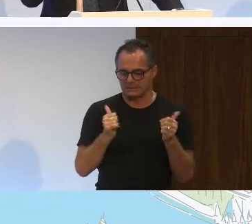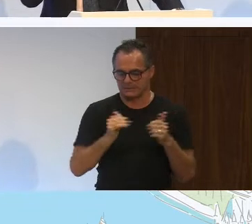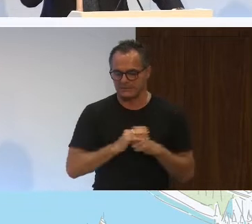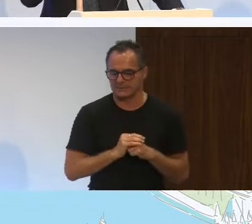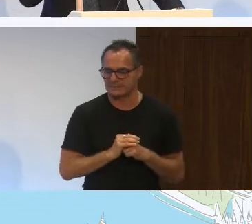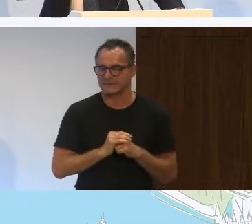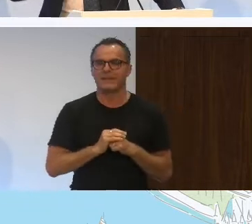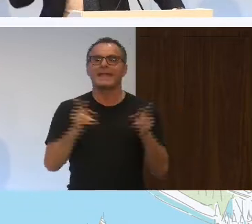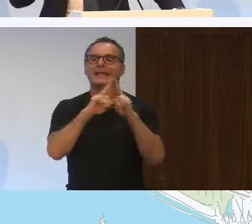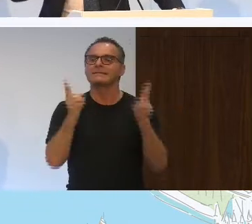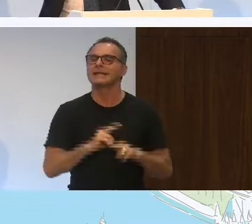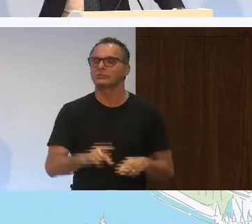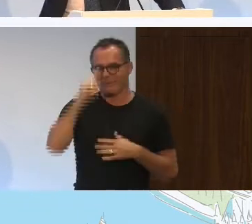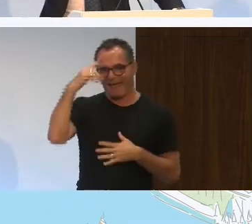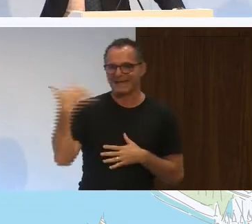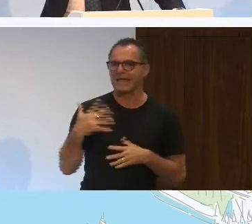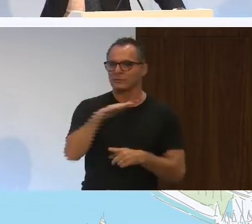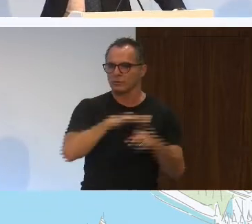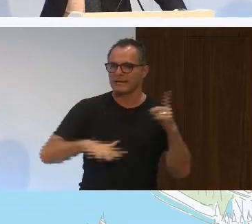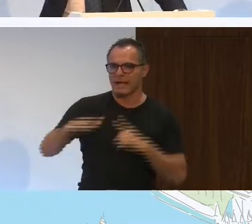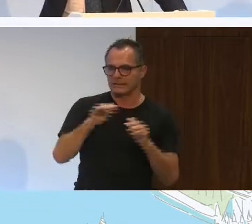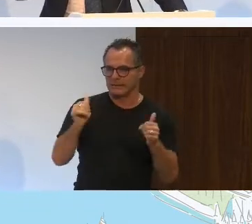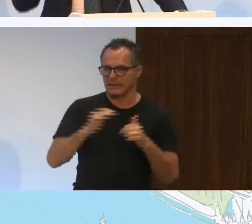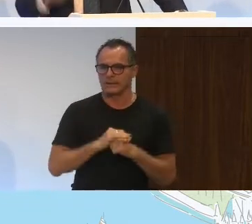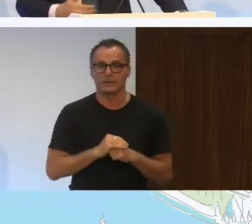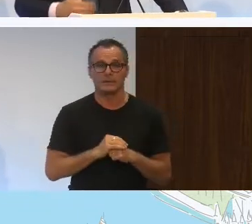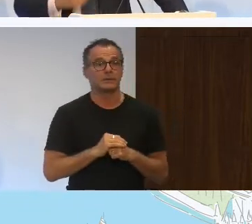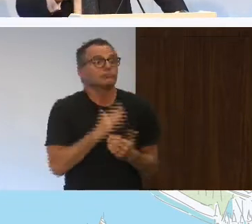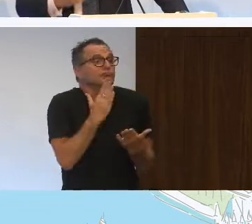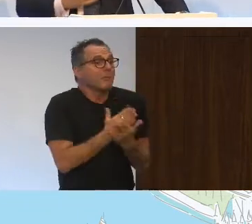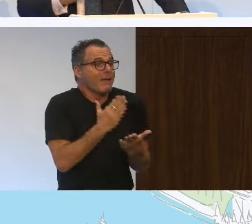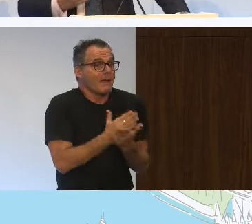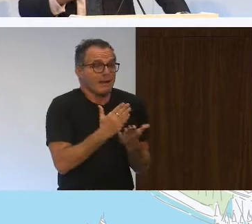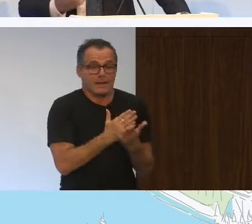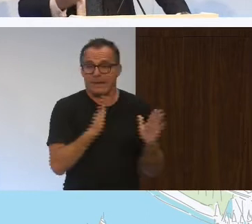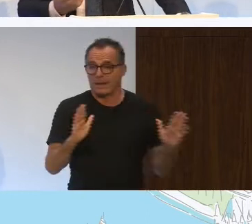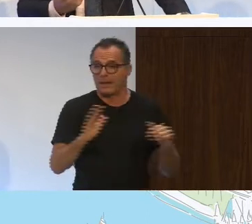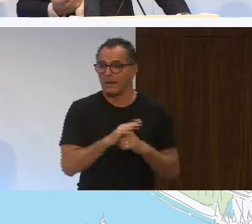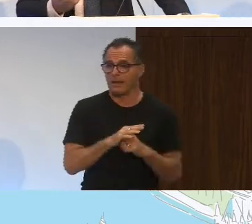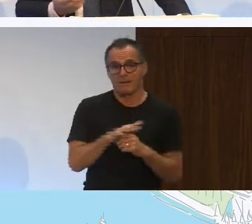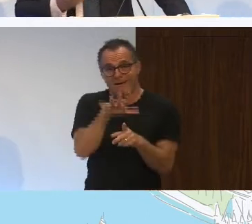where you can see all different points. Essentially... to get the diagnosis of vestibular